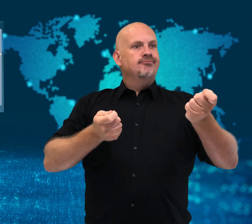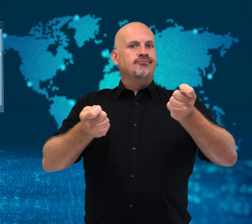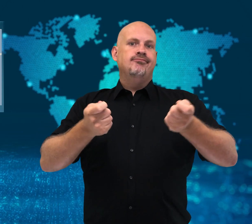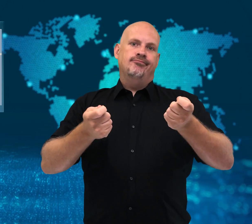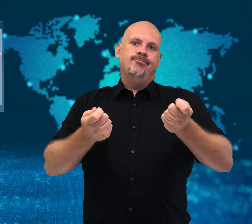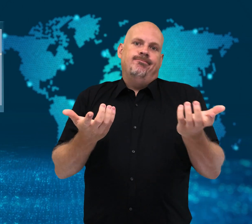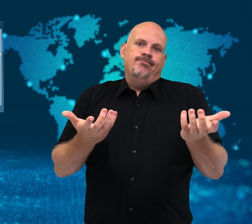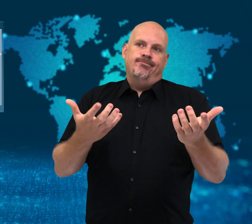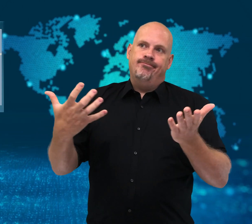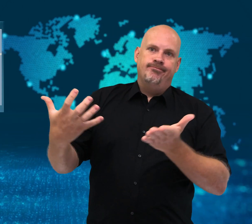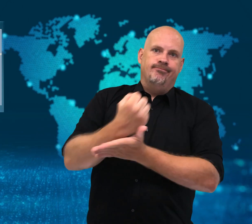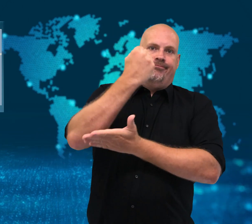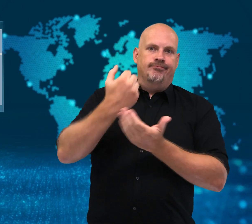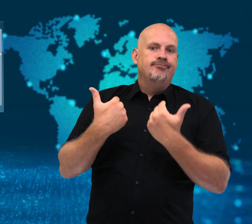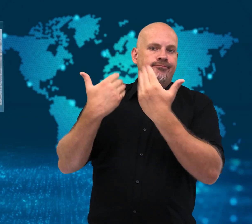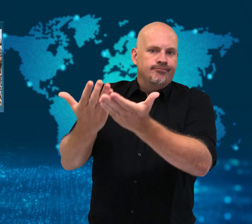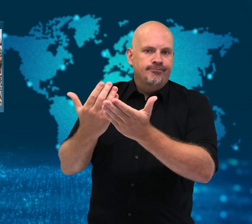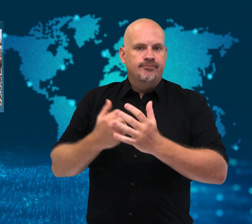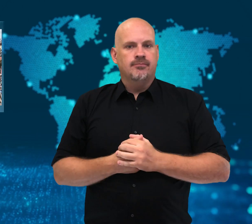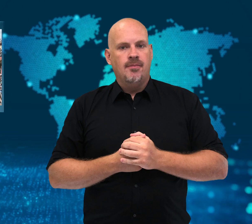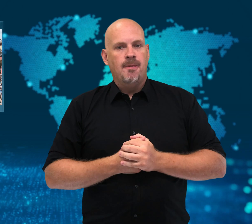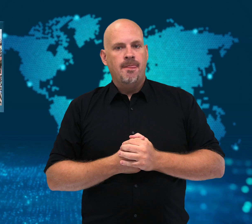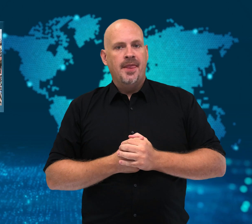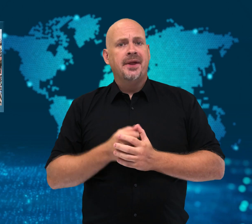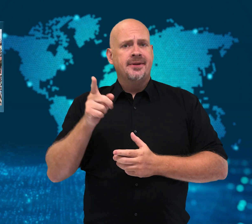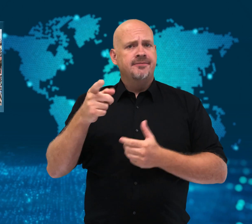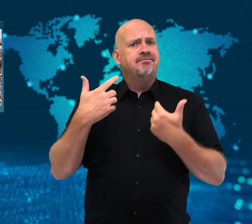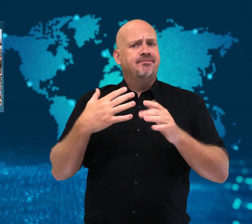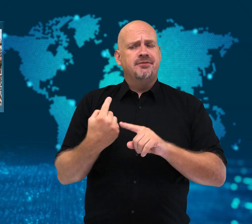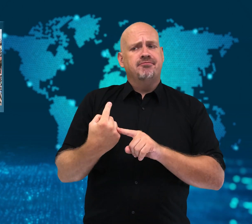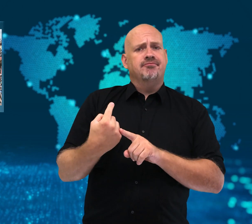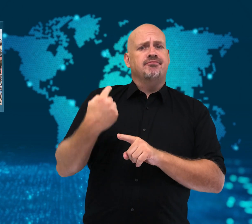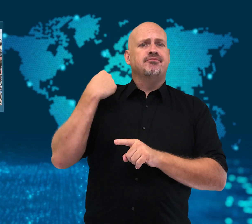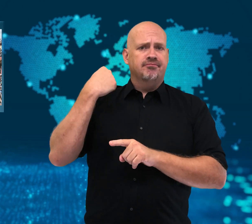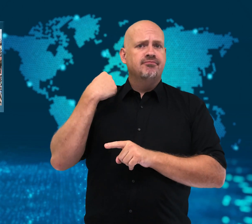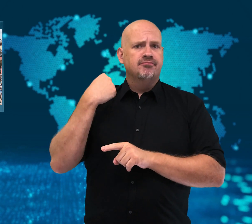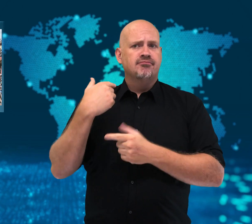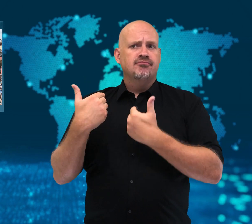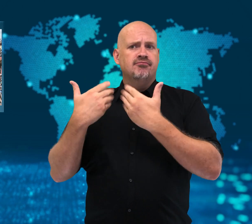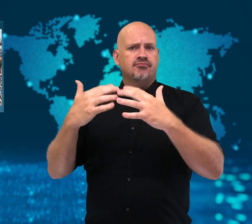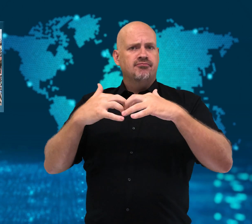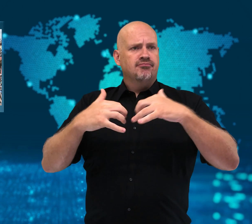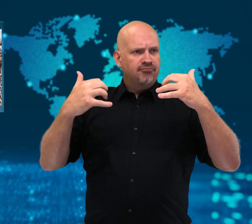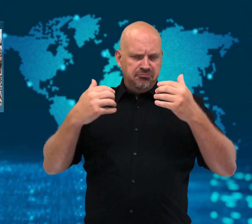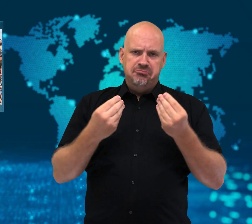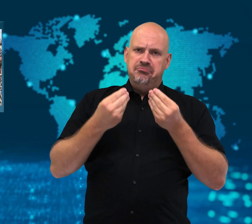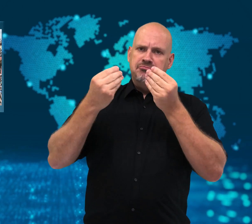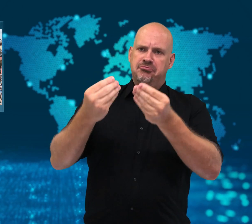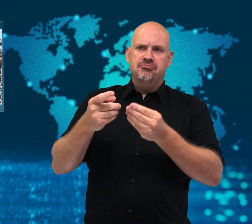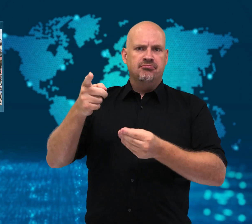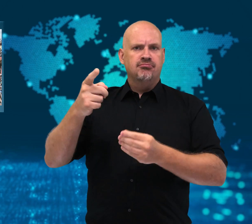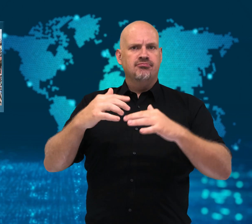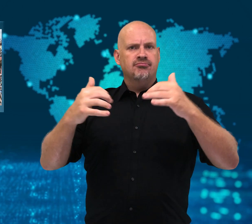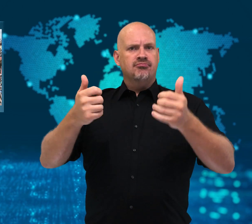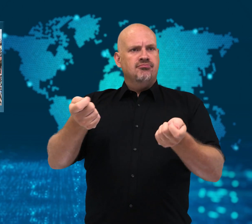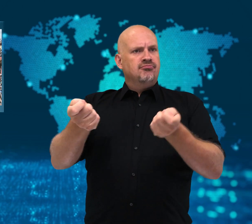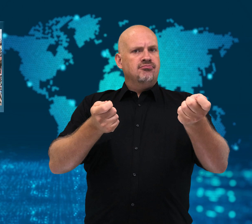Despite this, Abiy was declared the official winner.